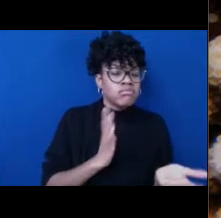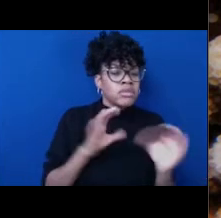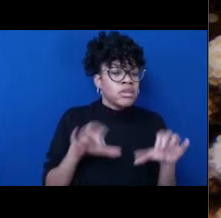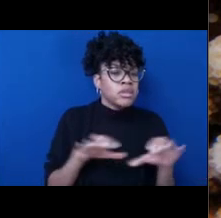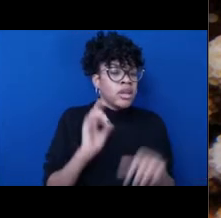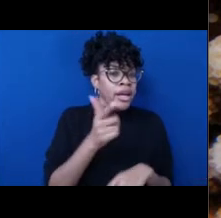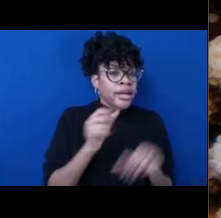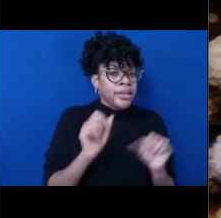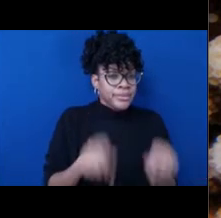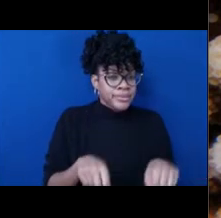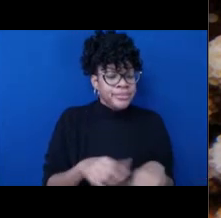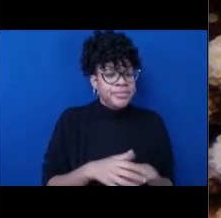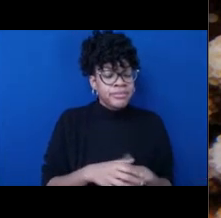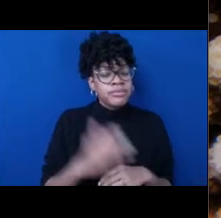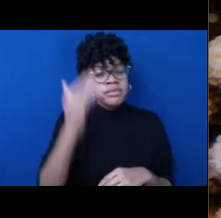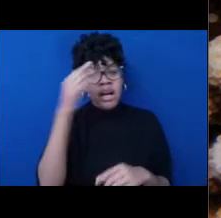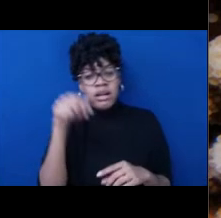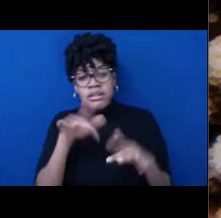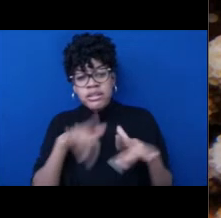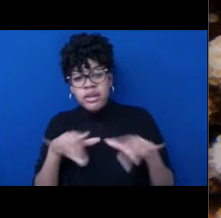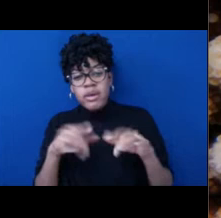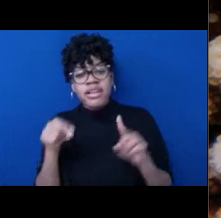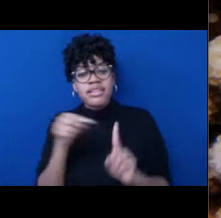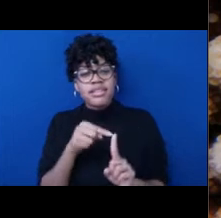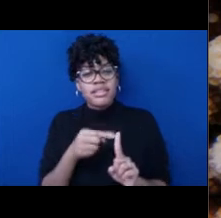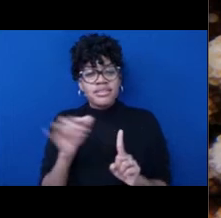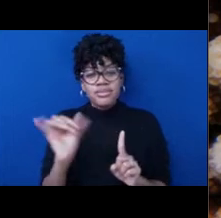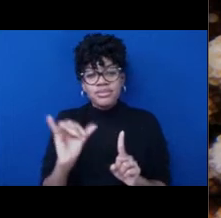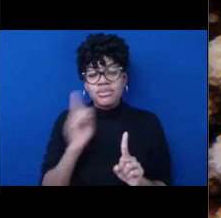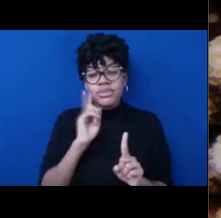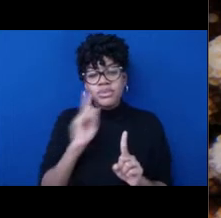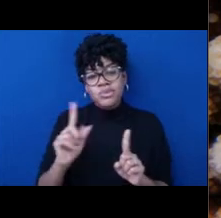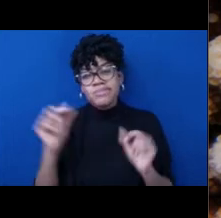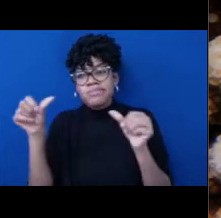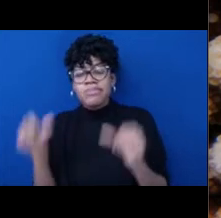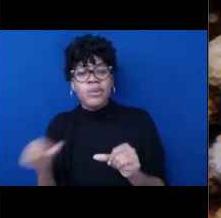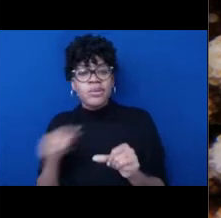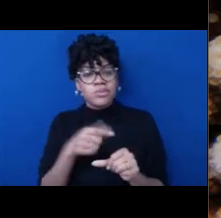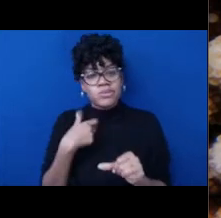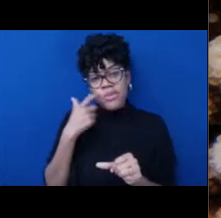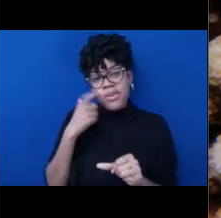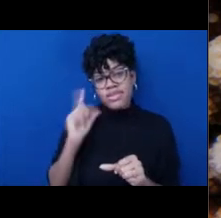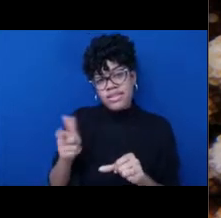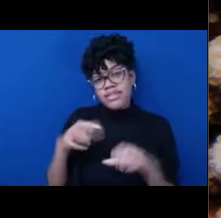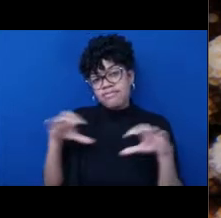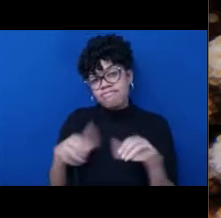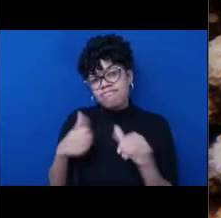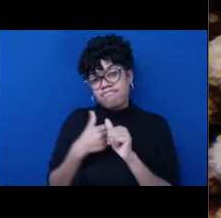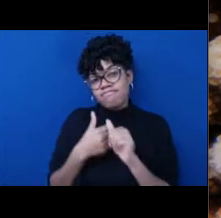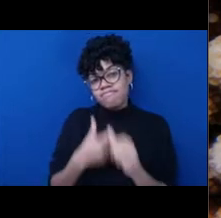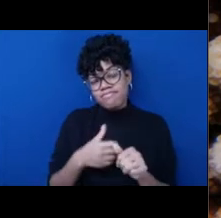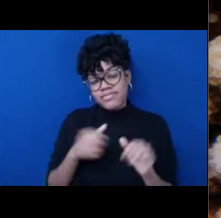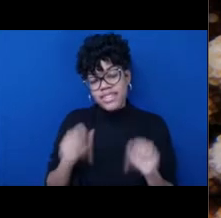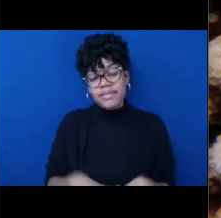because I know that this is being recorded. But before we go into our hands-on activity, do we have any questions, Kathy?